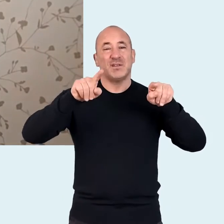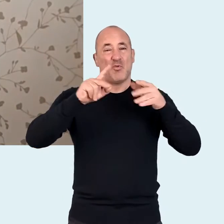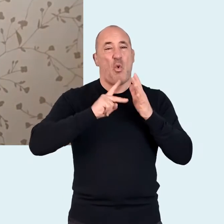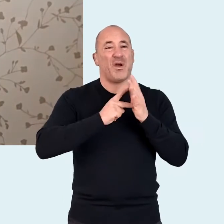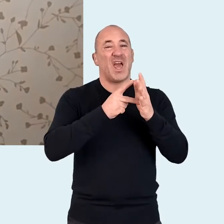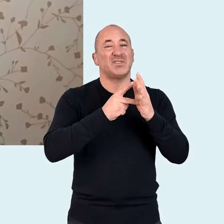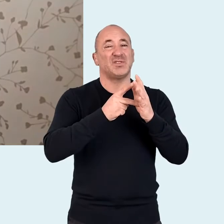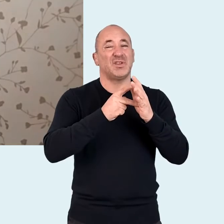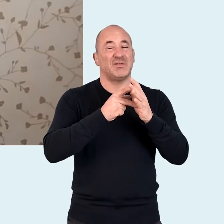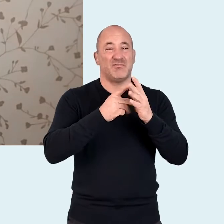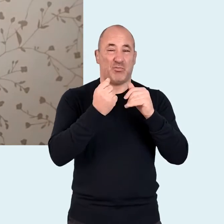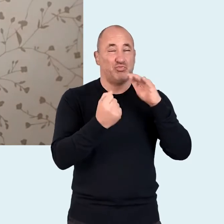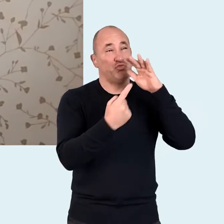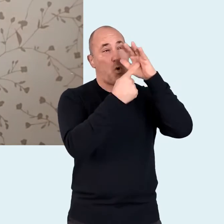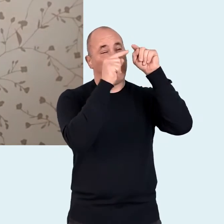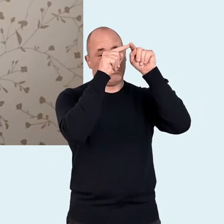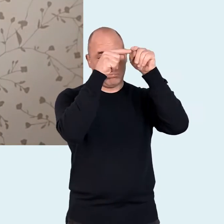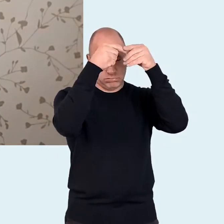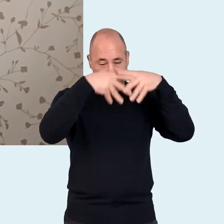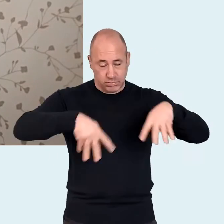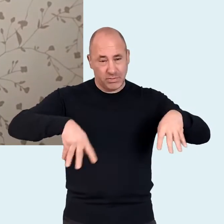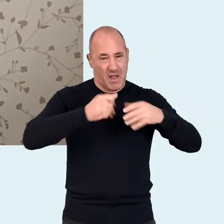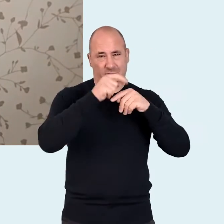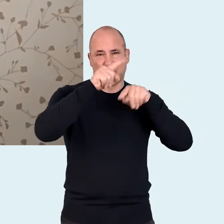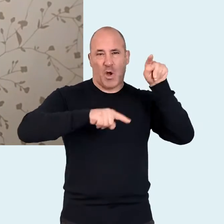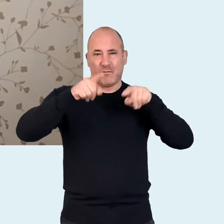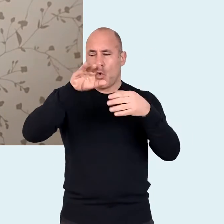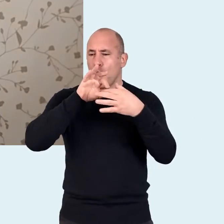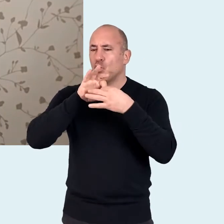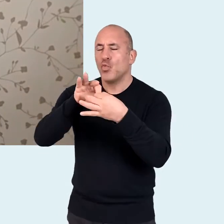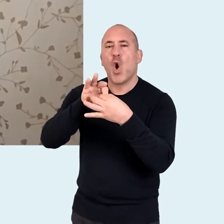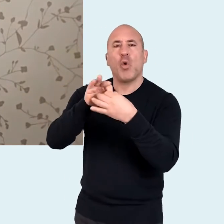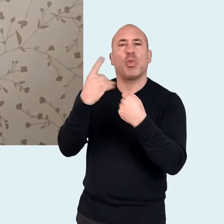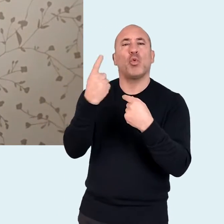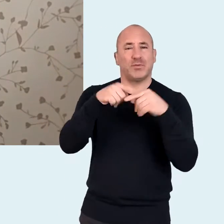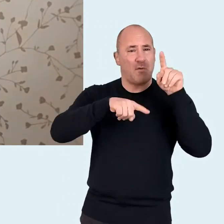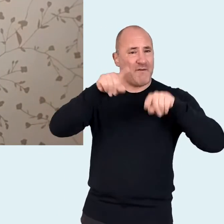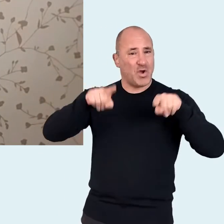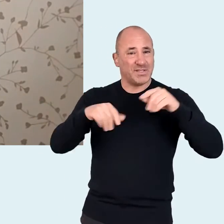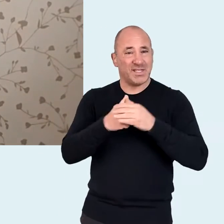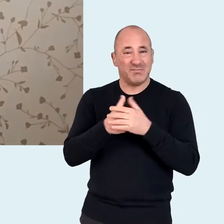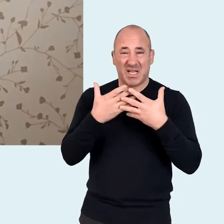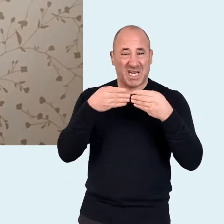right at the top of your organisation or who you're working with. So whether that's in